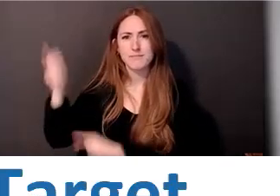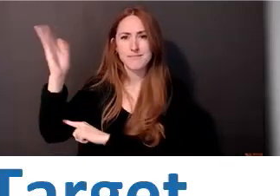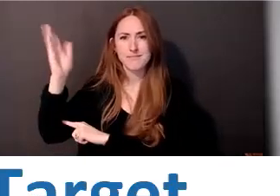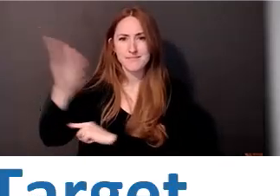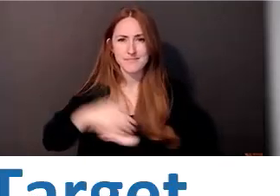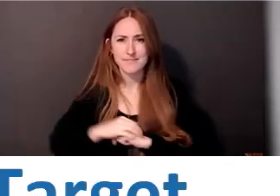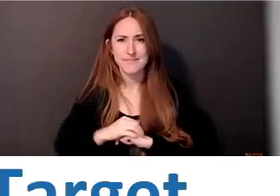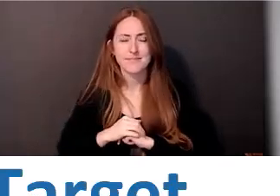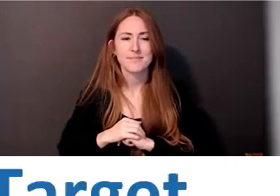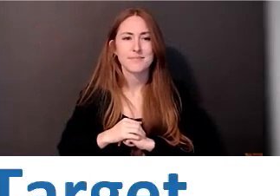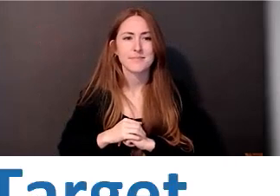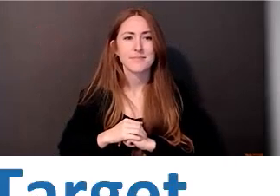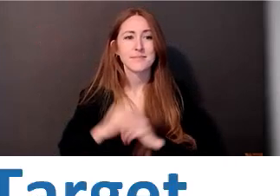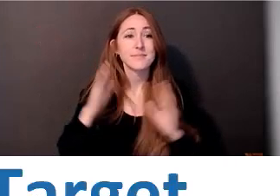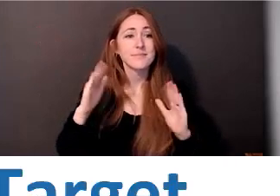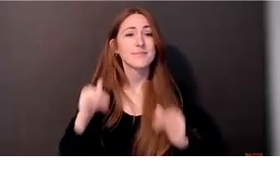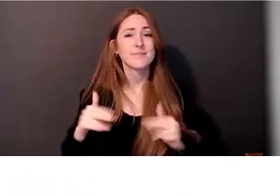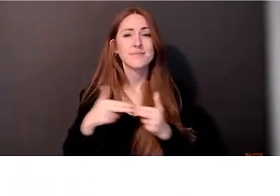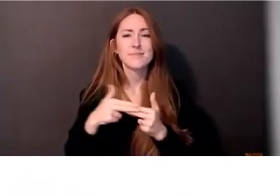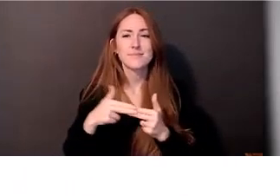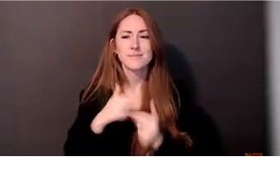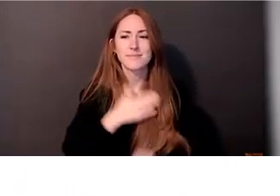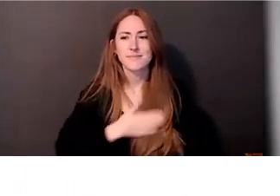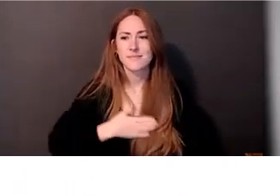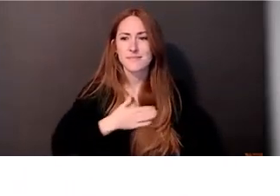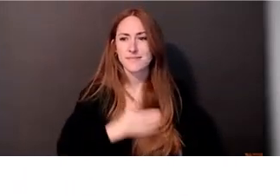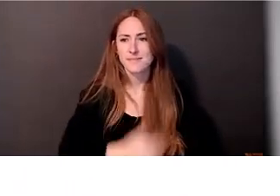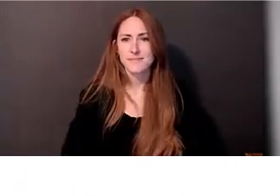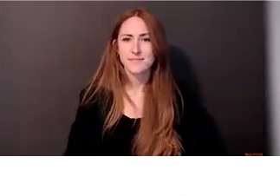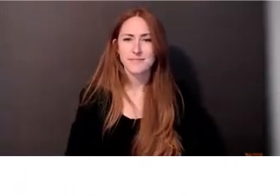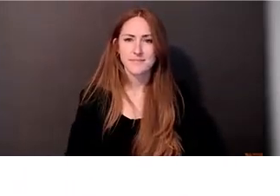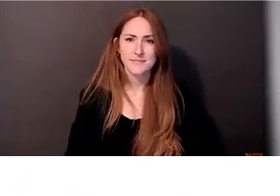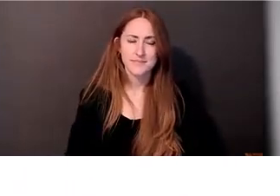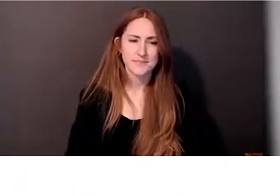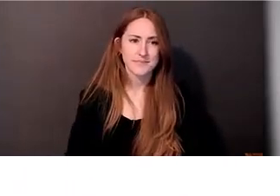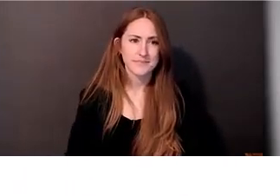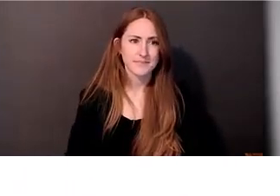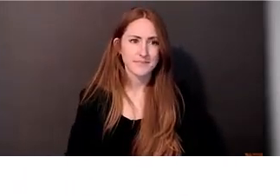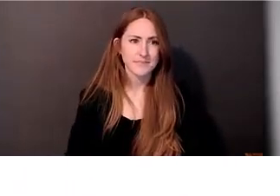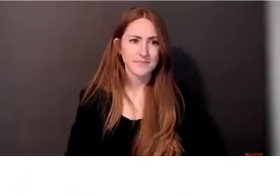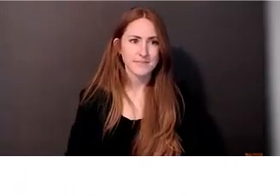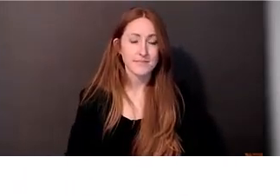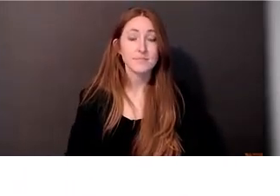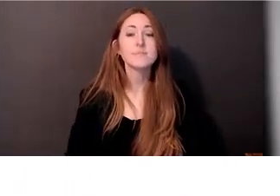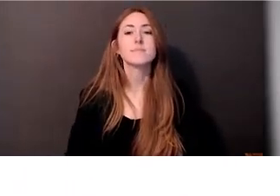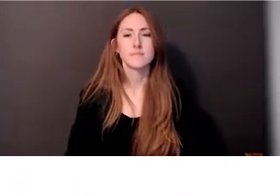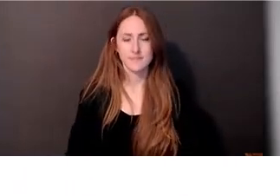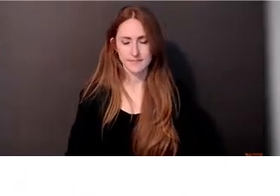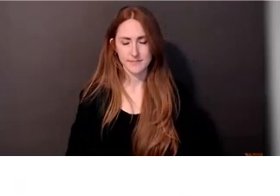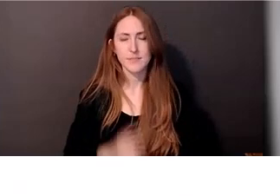So next slide, please. So I just want to acknowledge that the funding for this work